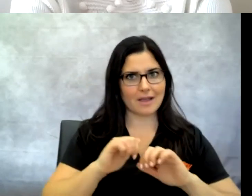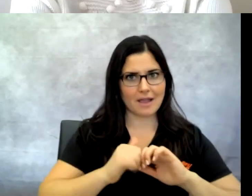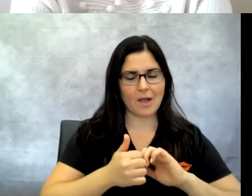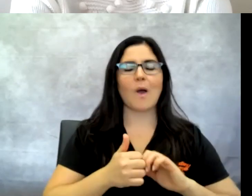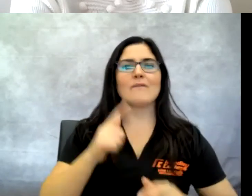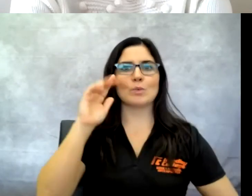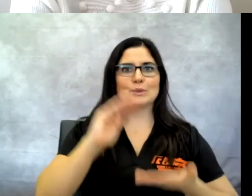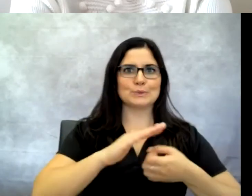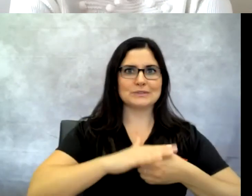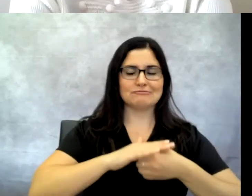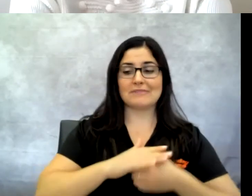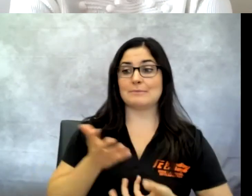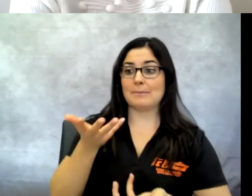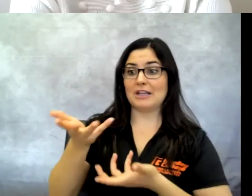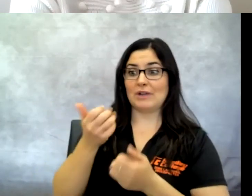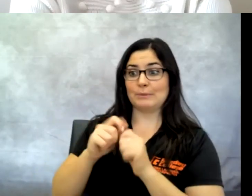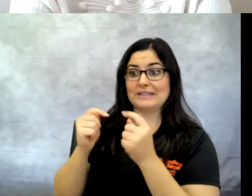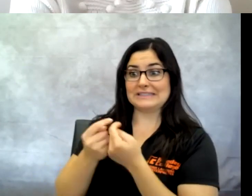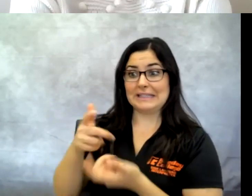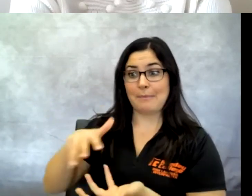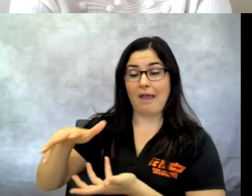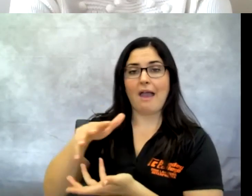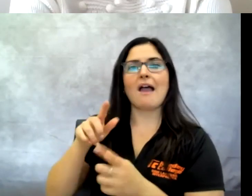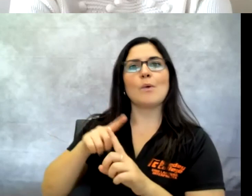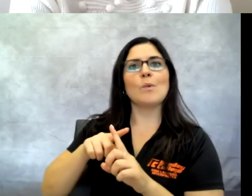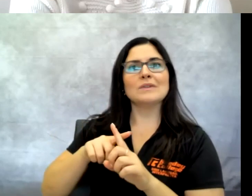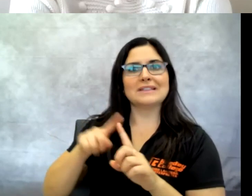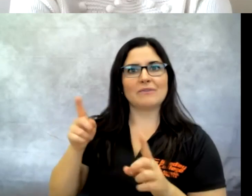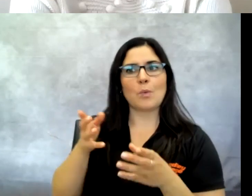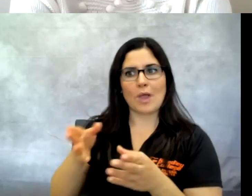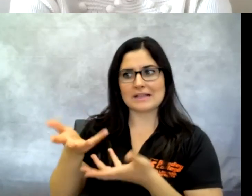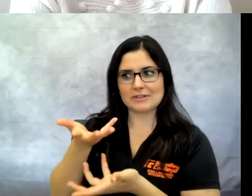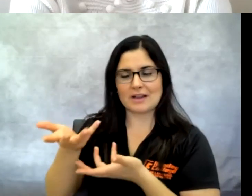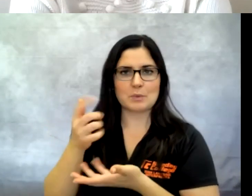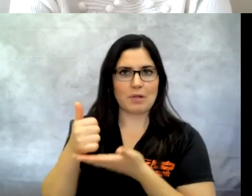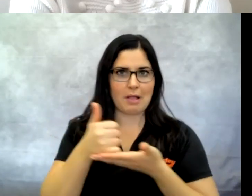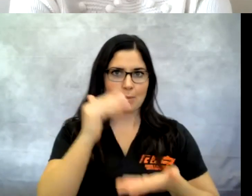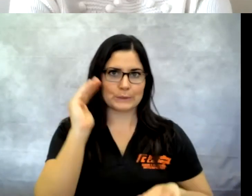So I'm so glad you're putting your comments in the chat and thinking about this, because that's the whole goal.